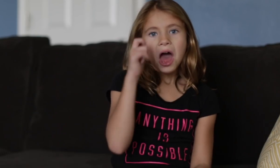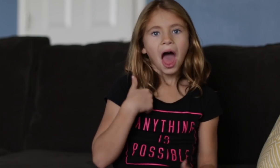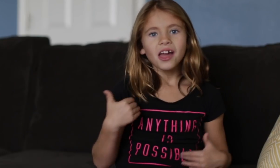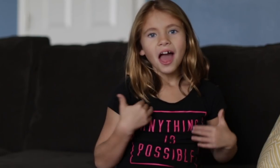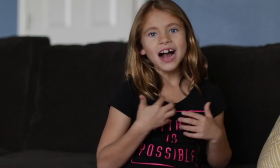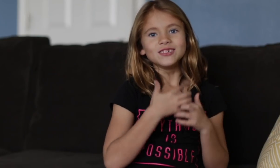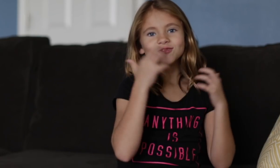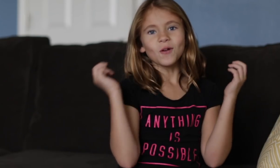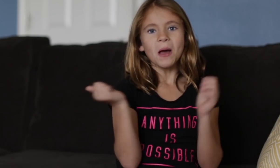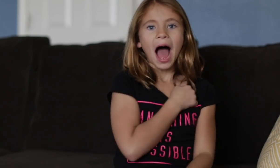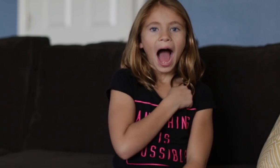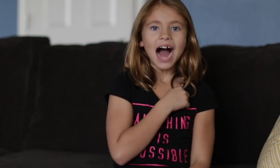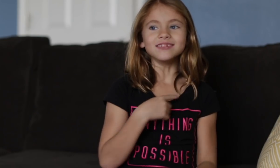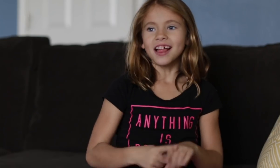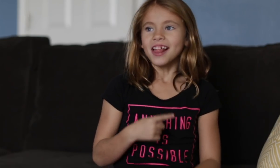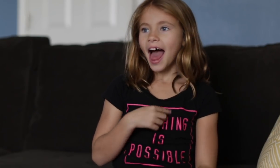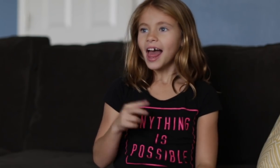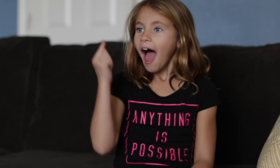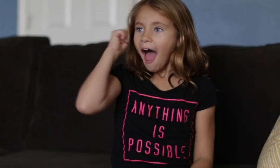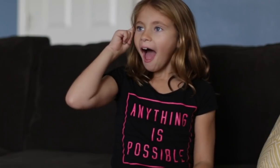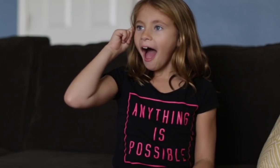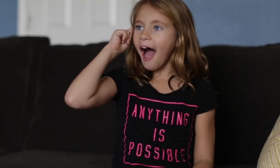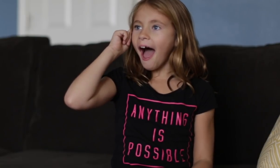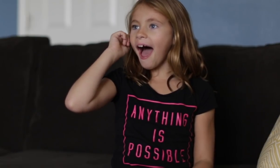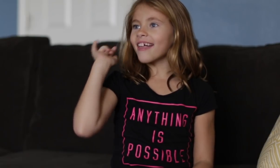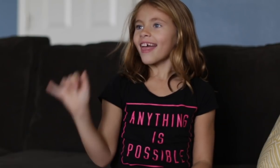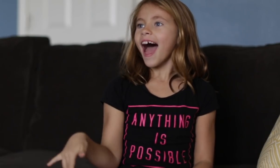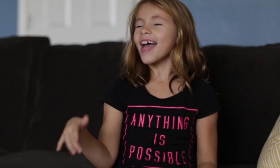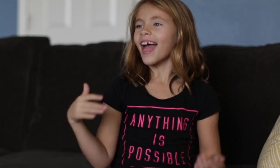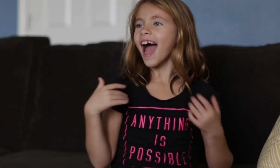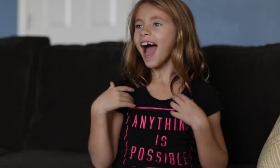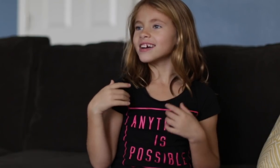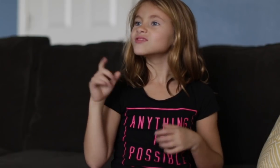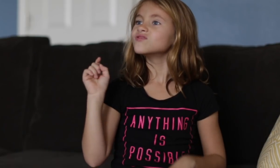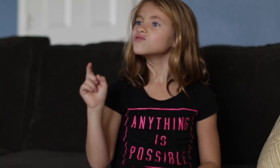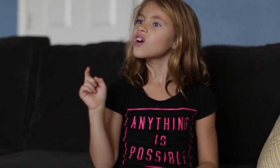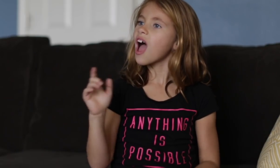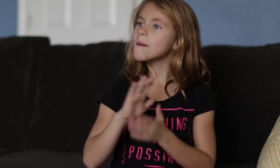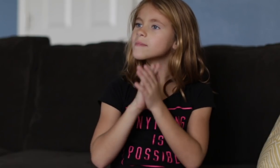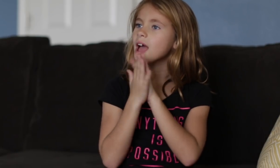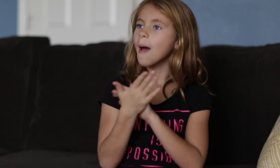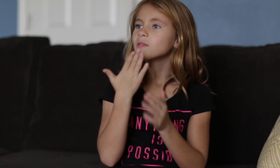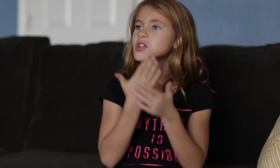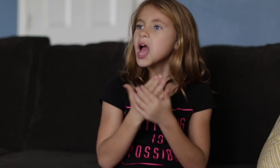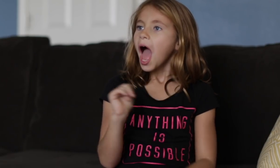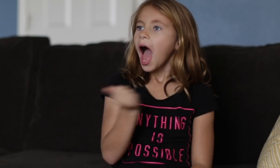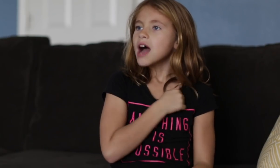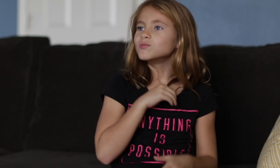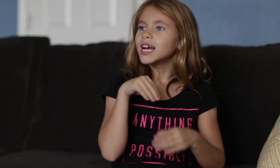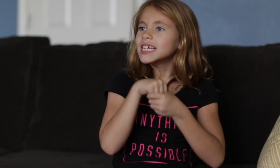I think I have too much attitude to show. Then, I realized I have the ability to turn my attitude into something meaningful.